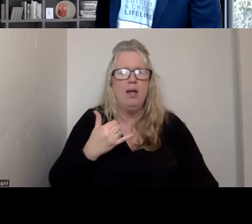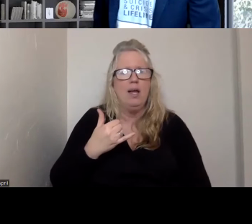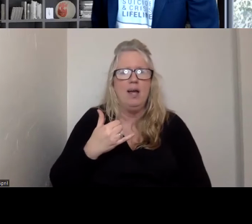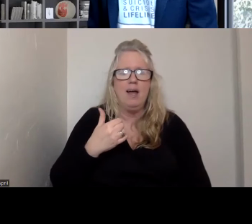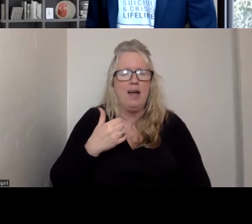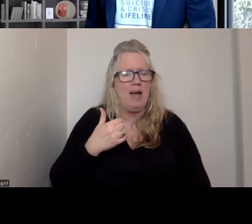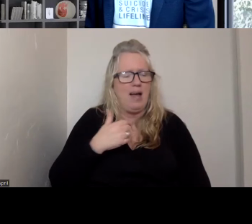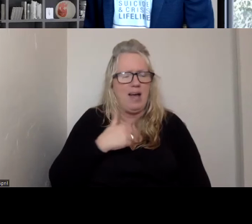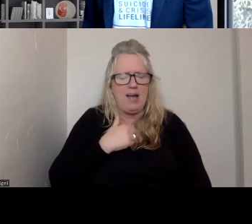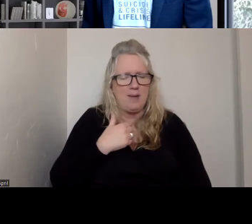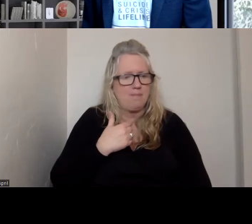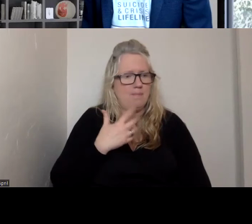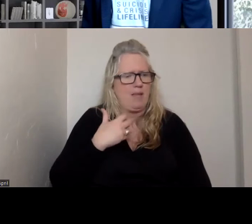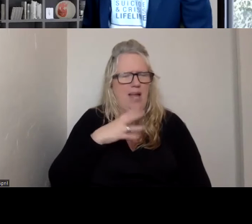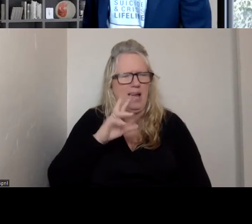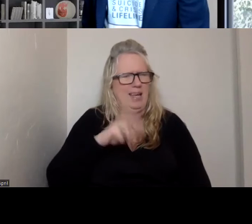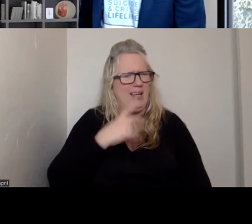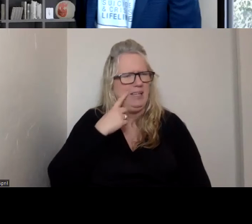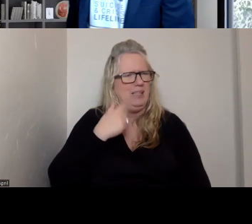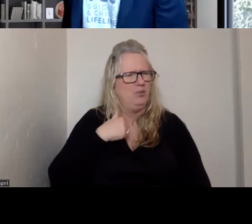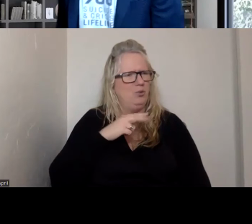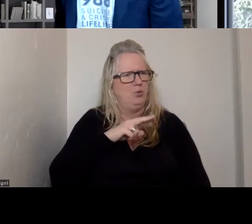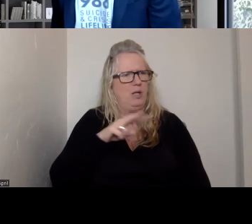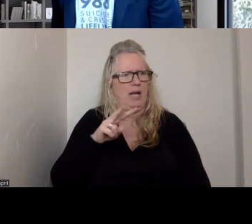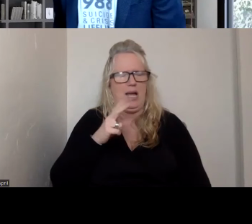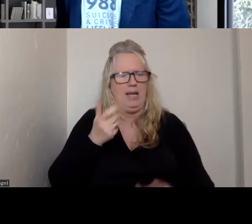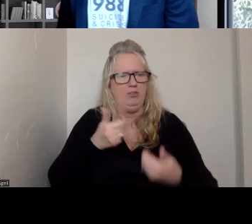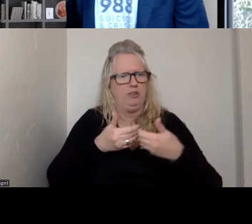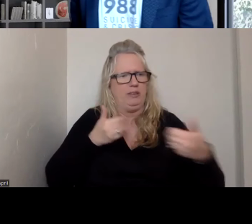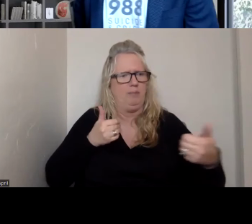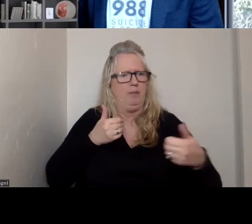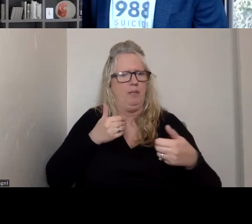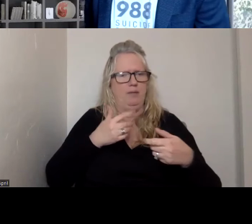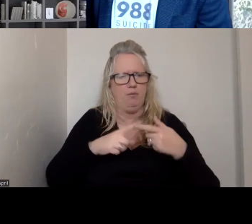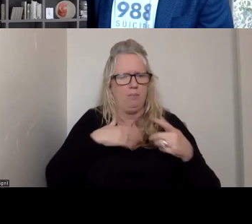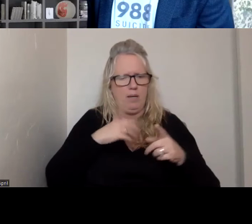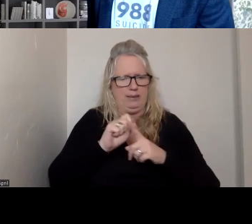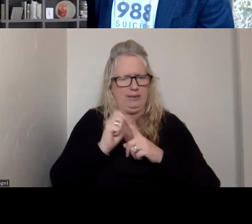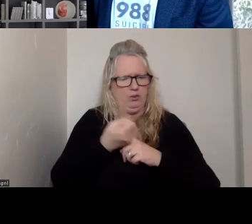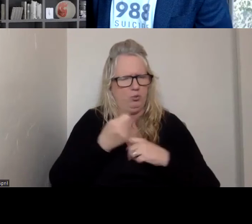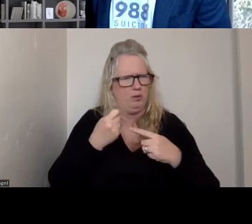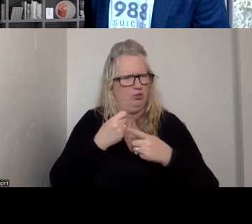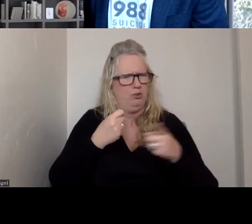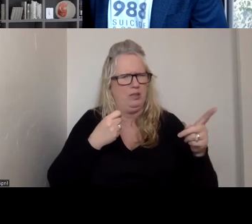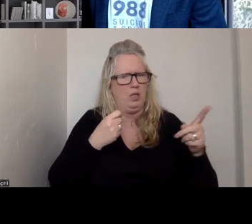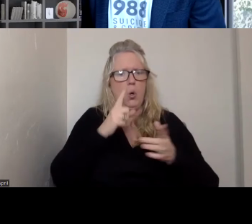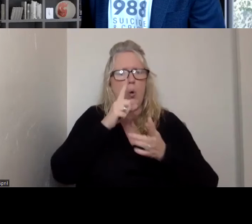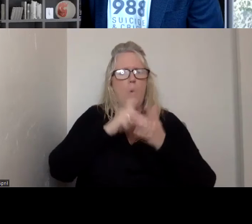WATCH PEOPLE SEPARATE ME FROM MY ENTIRE SITUATION AND WHAT MY HEALTH JOURNEY WAS.